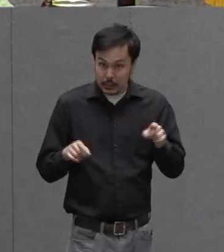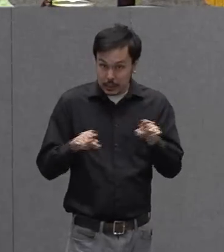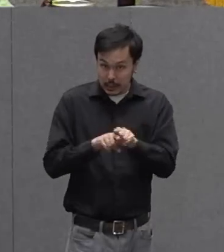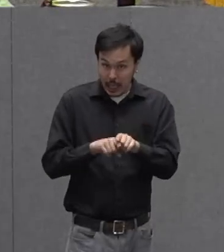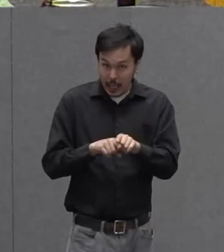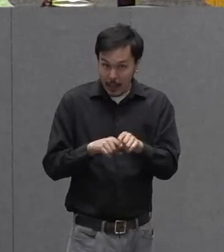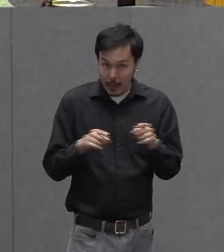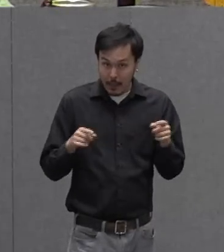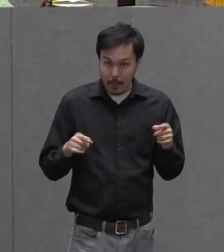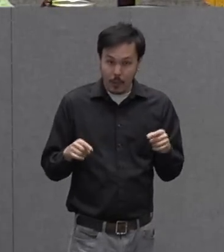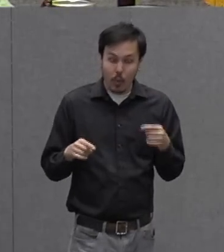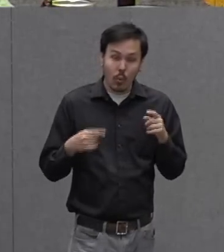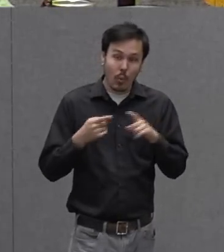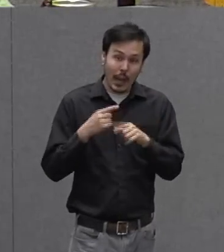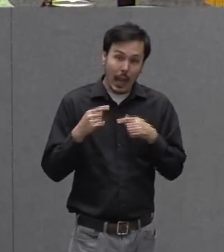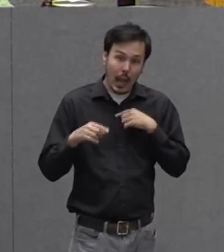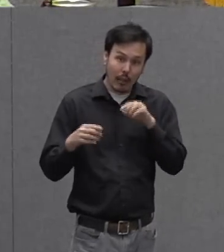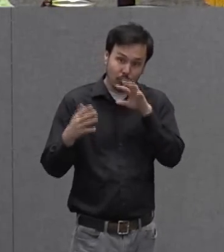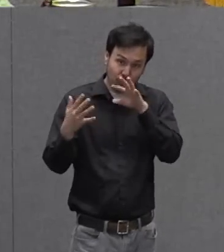when I shined light on the different objects?